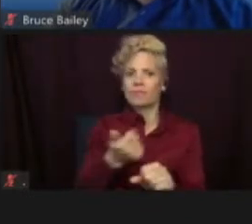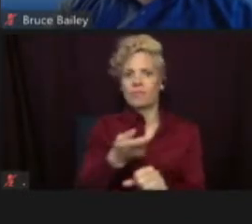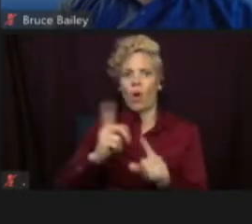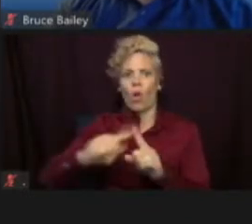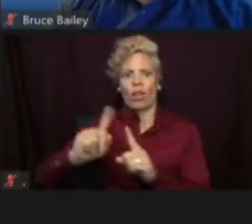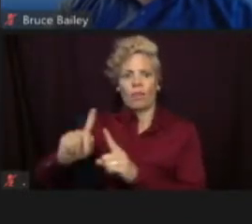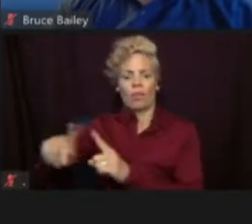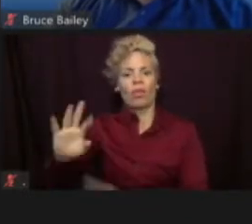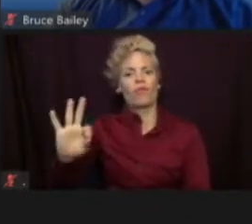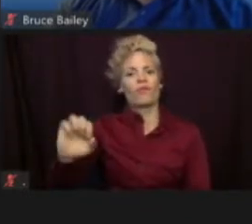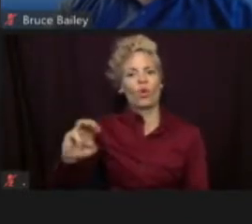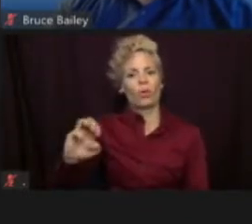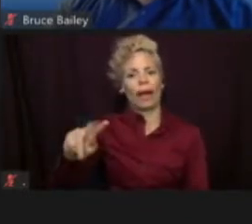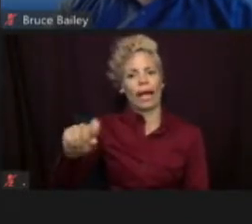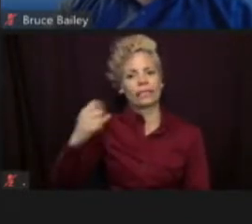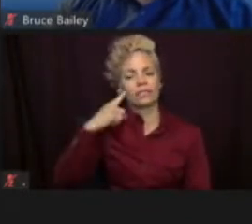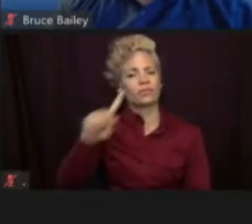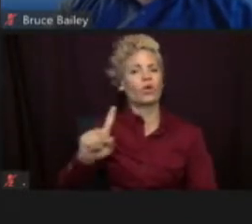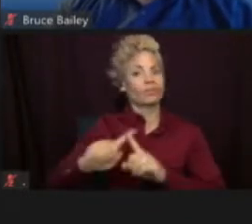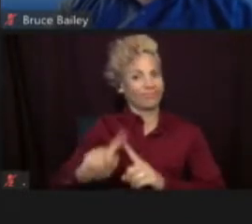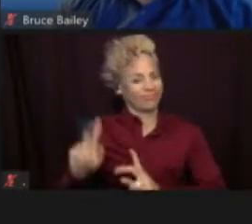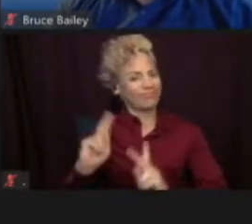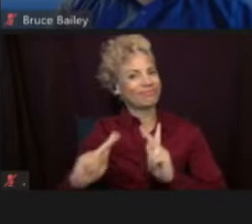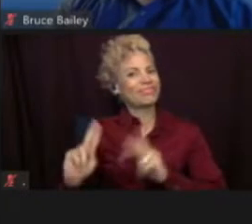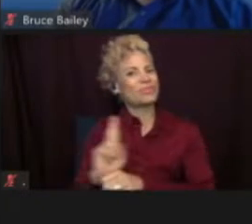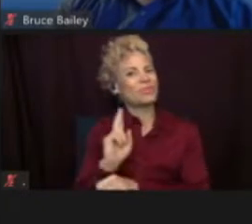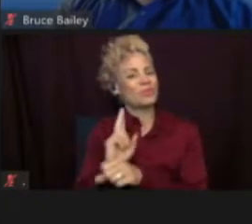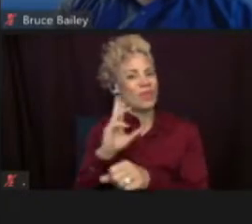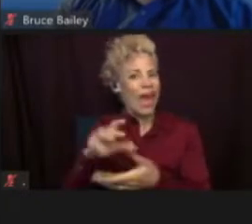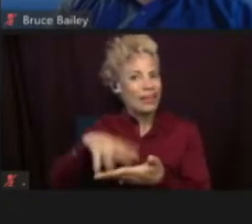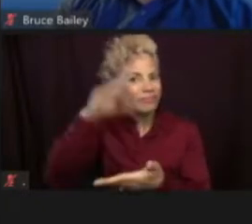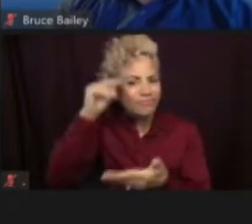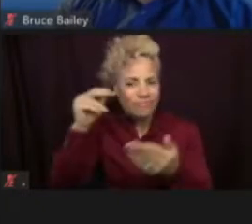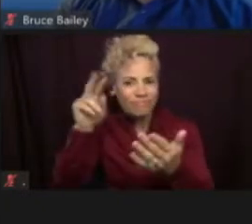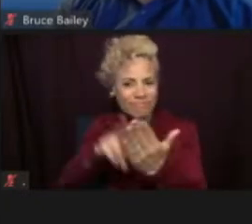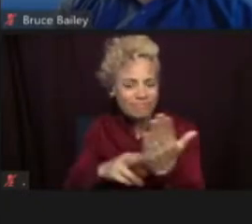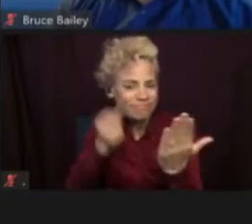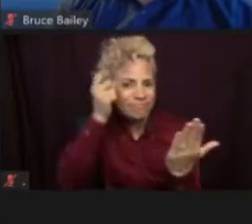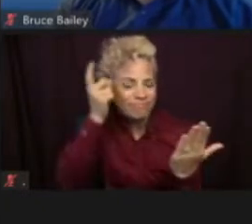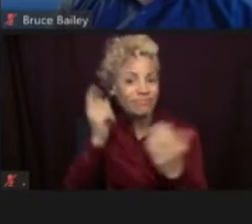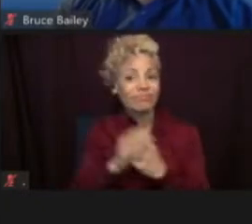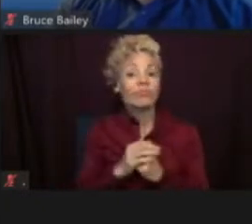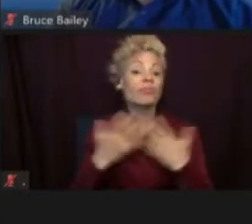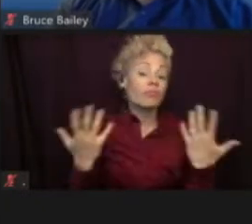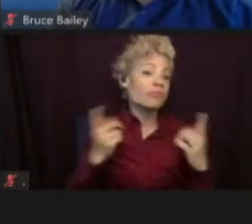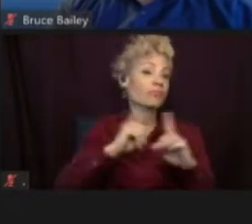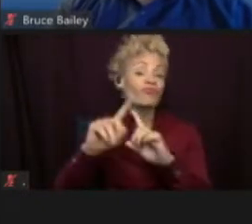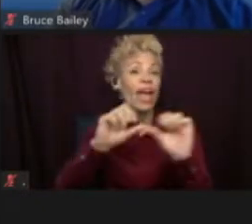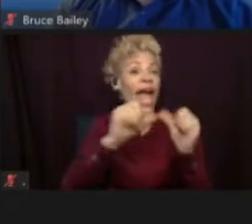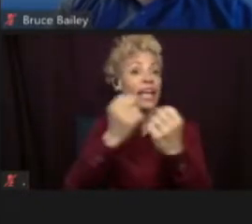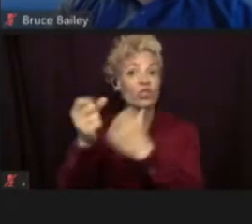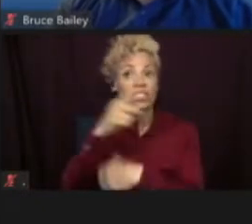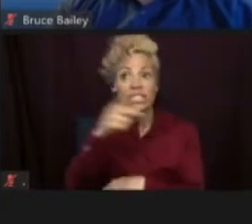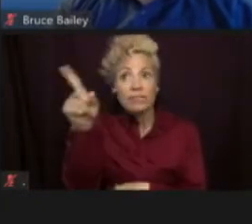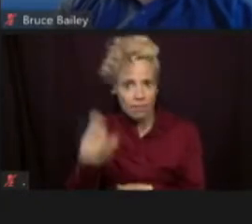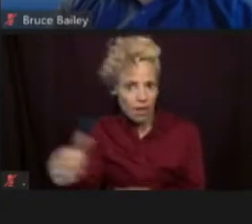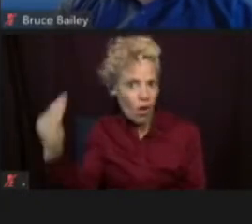And so one of the first things that happens was that agencies needed to be aware of that. And they needed to make sure that their policies,